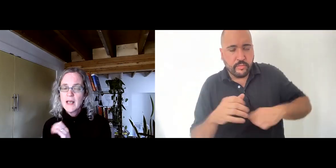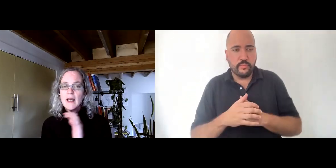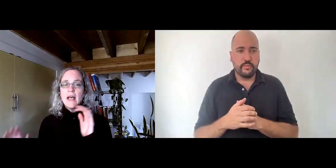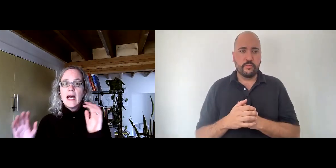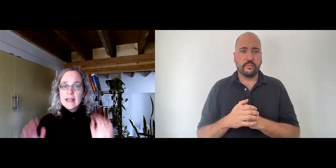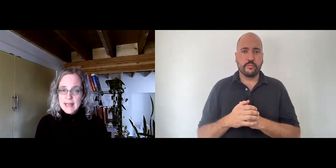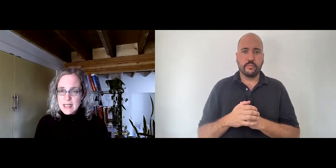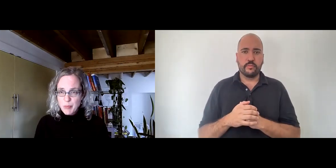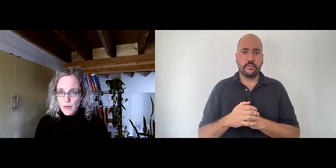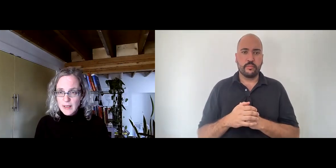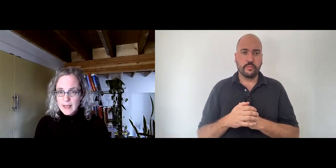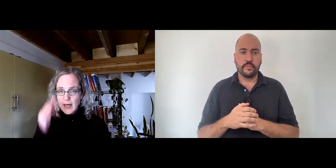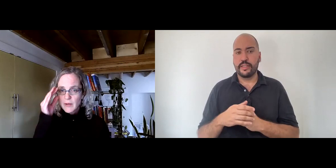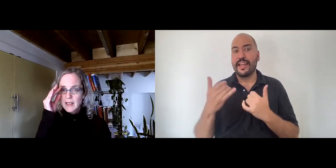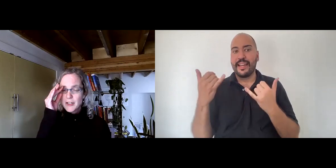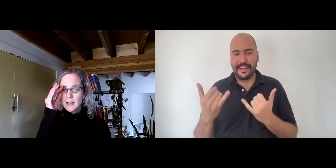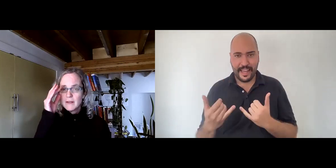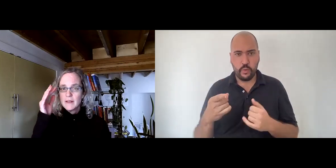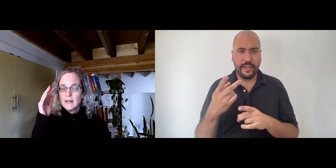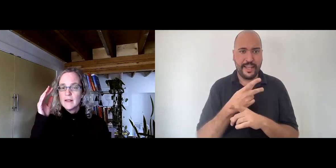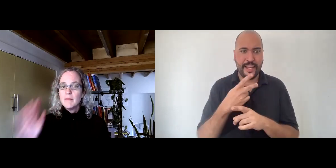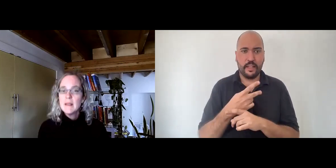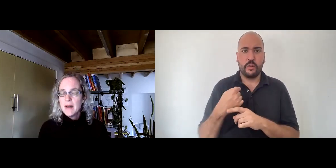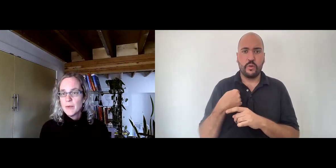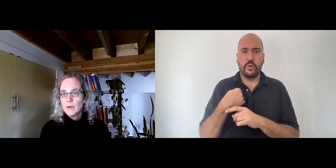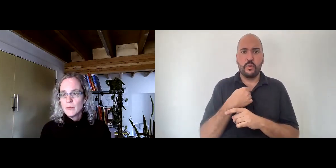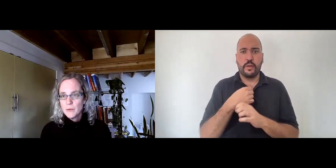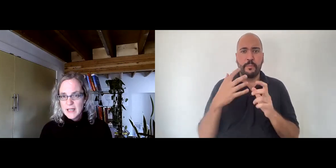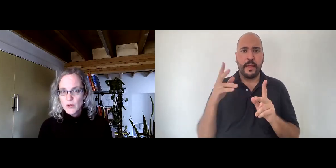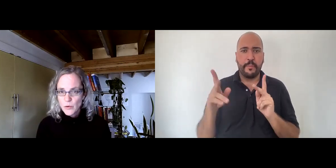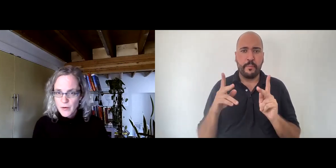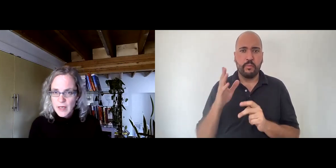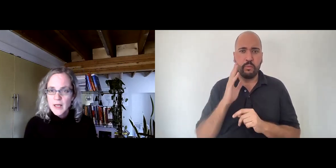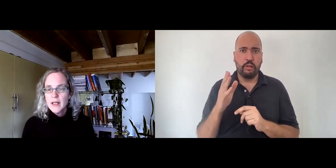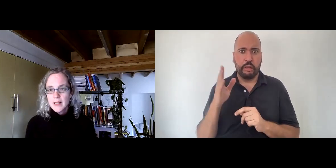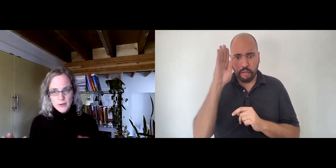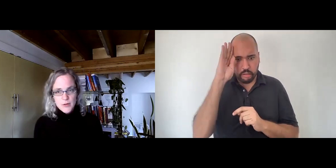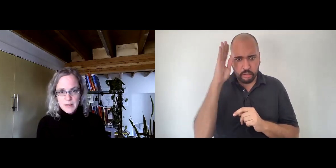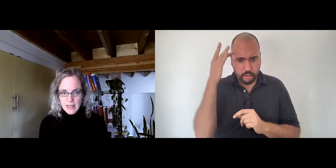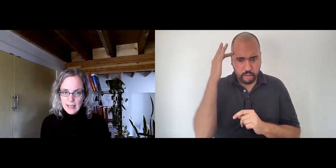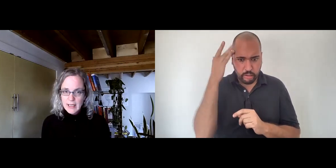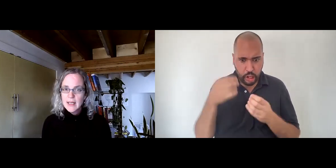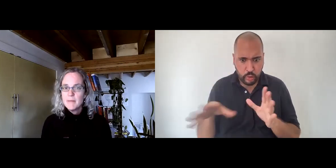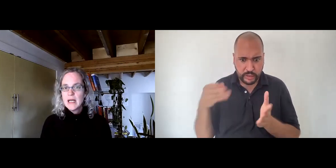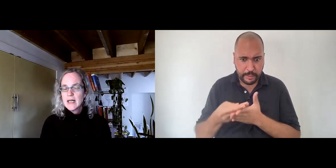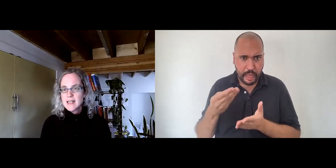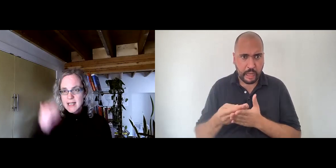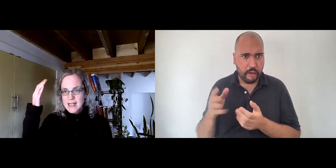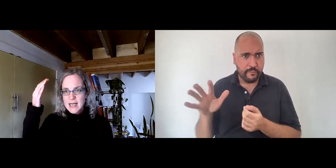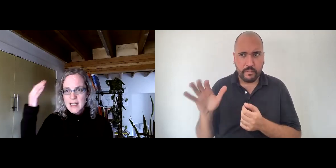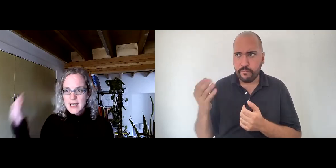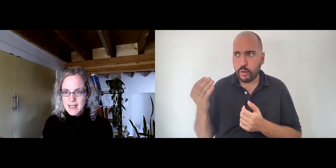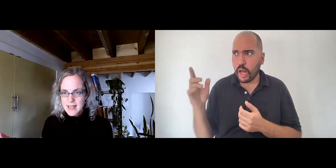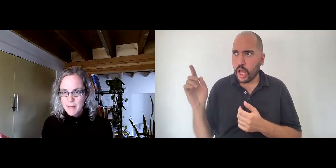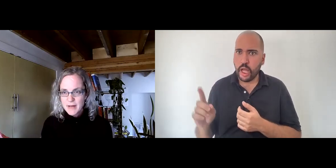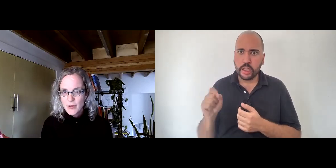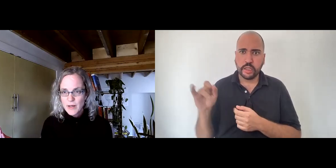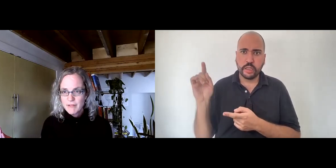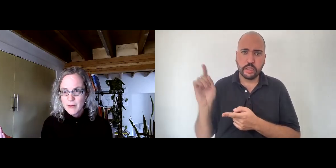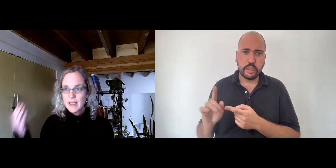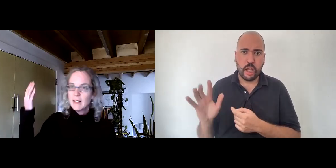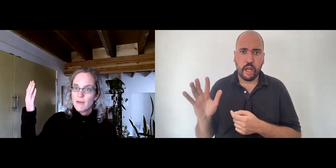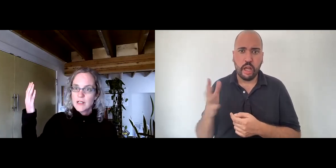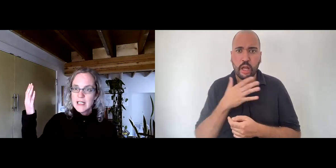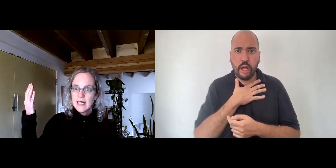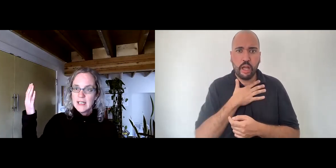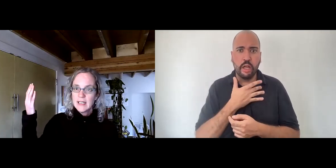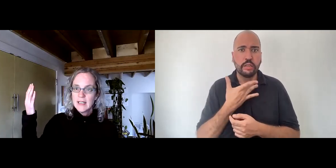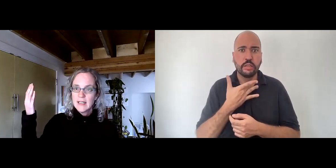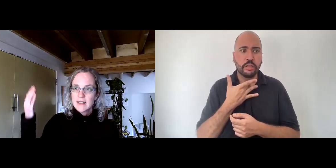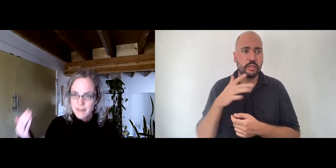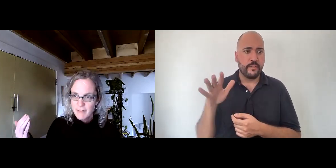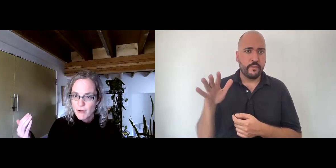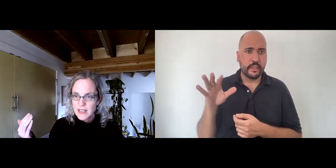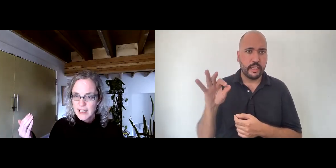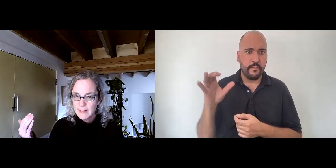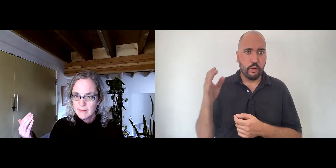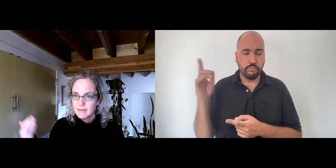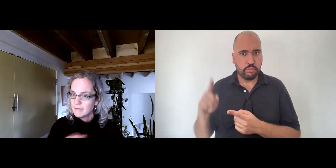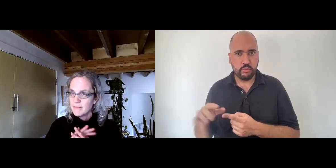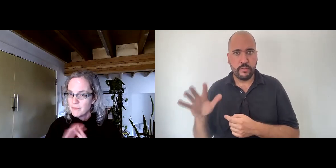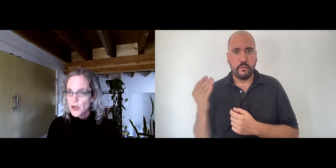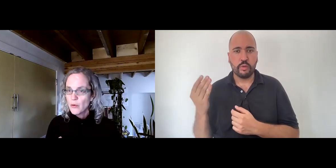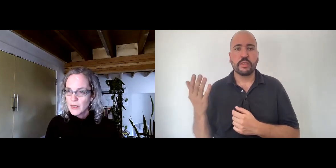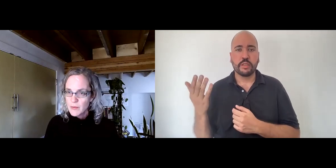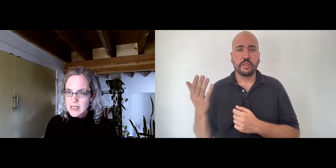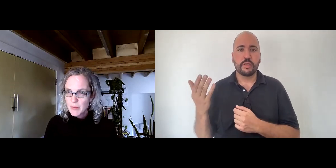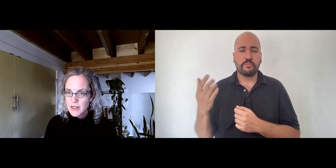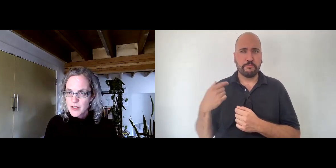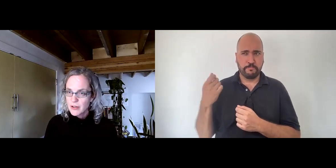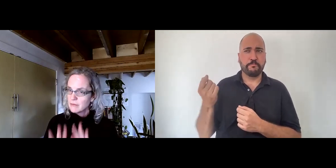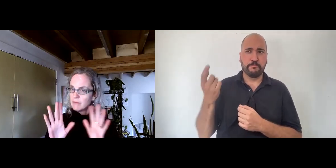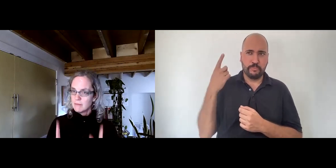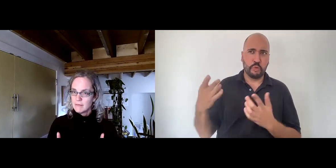At this point in the calculation many people will begin to worry that they're losing money because they see that the SSI benefit went from $914 to $514, totally reasonable concern.